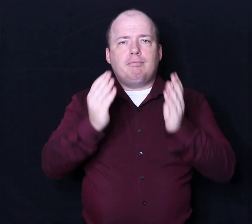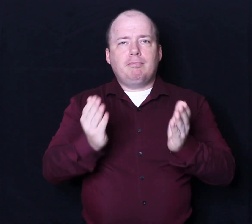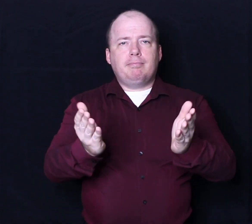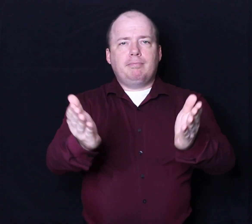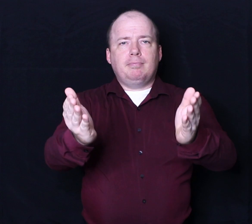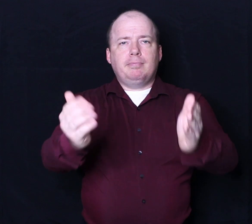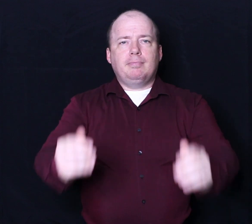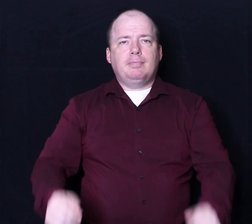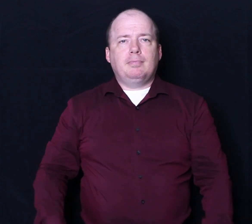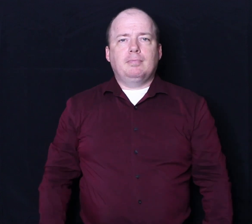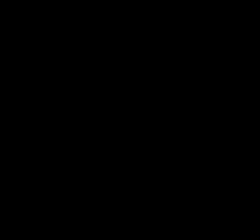Here's the list: